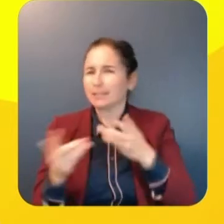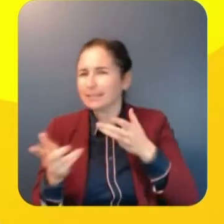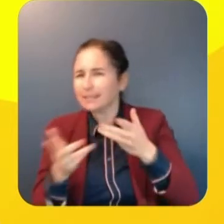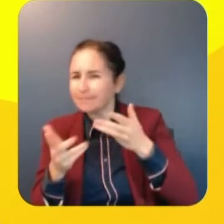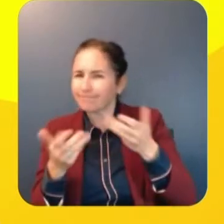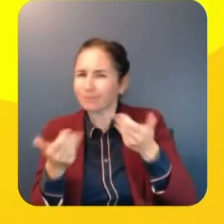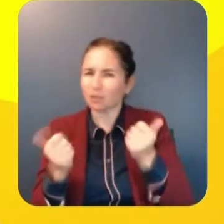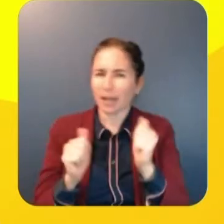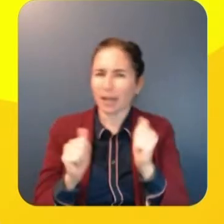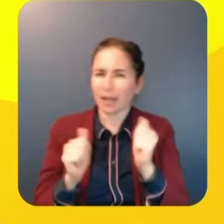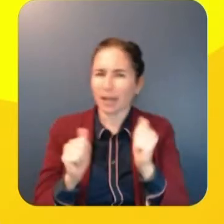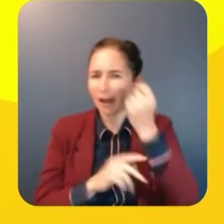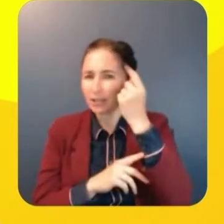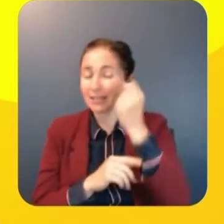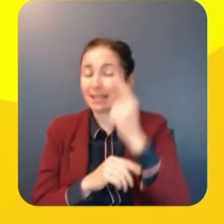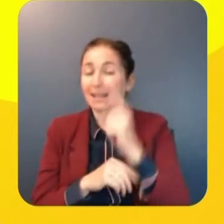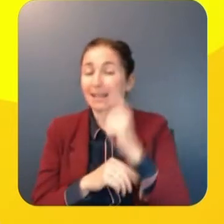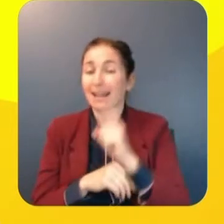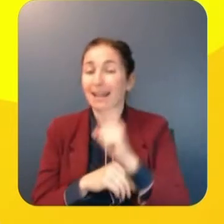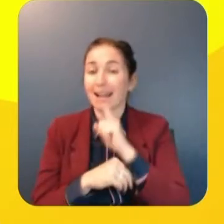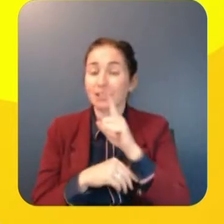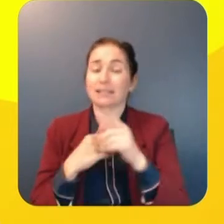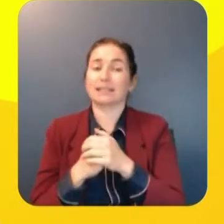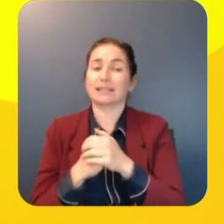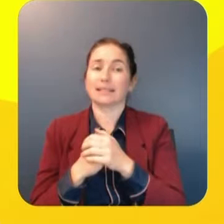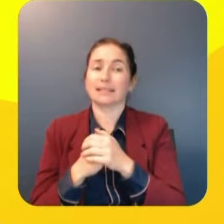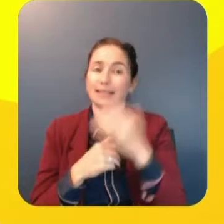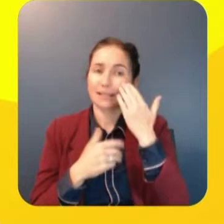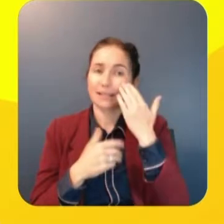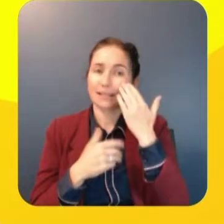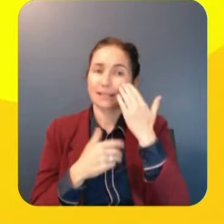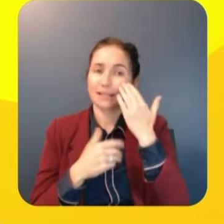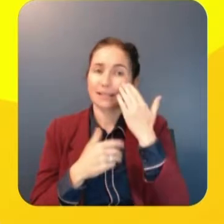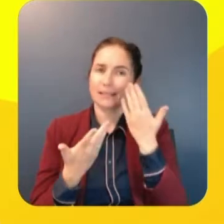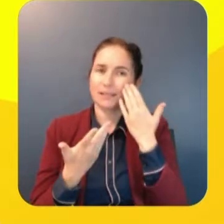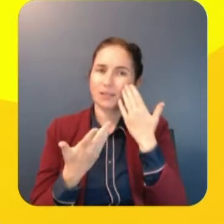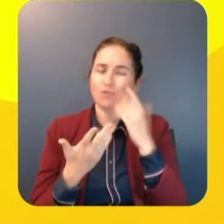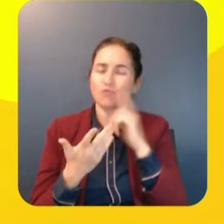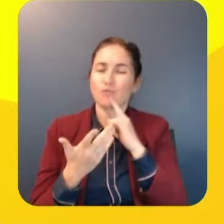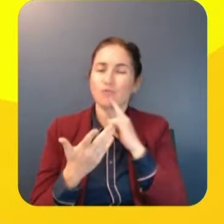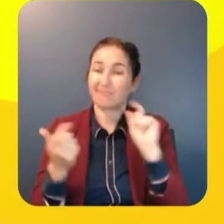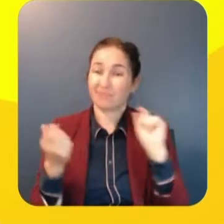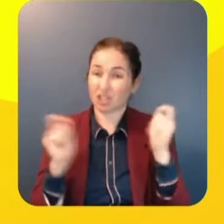that actually by reducing, you're kind of changing the structure of the organization and that from a DNI standpoint,